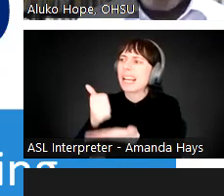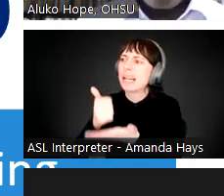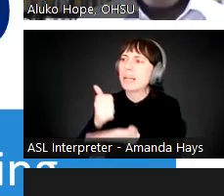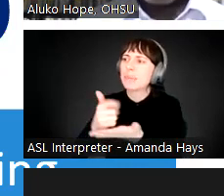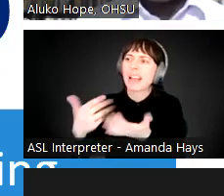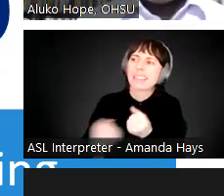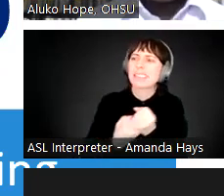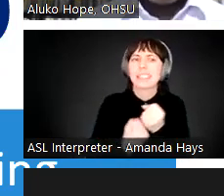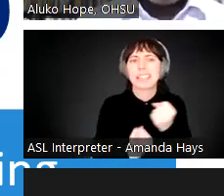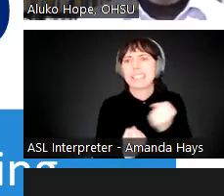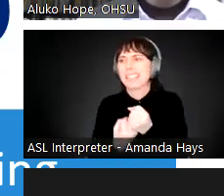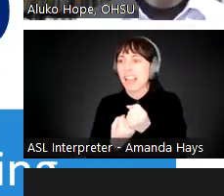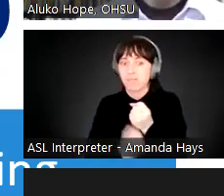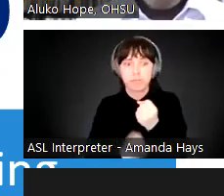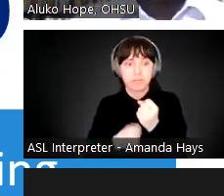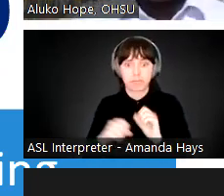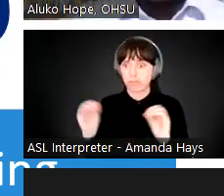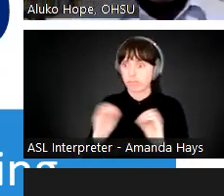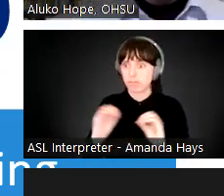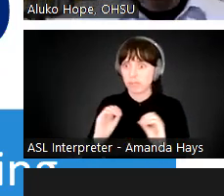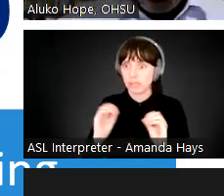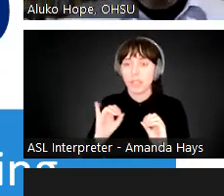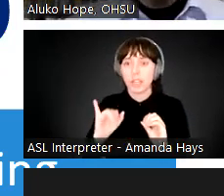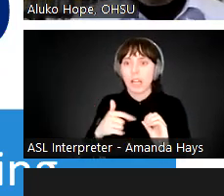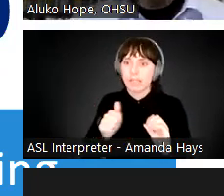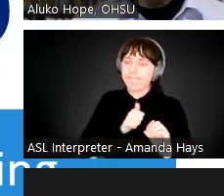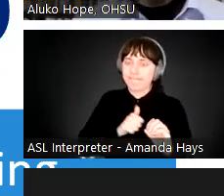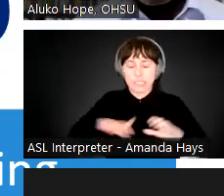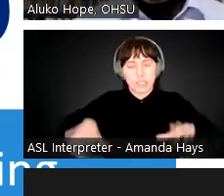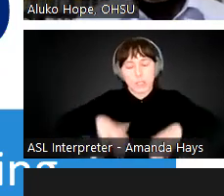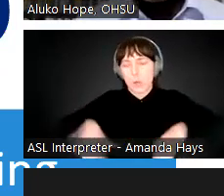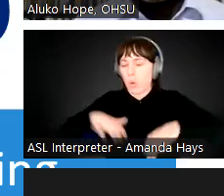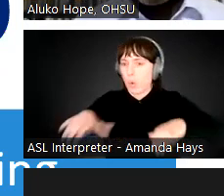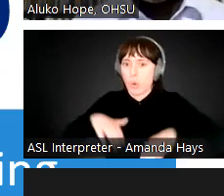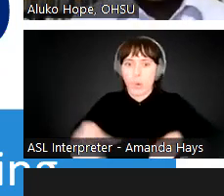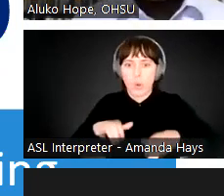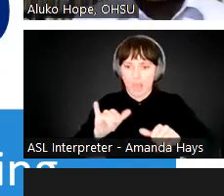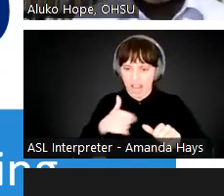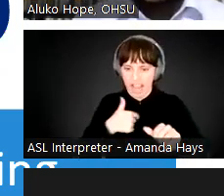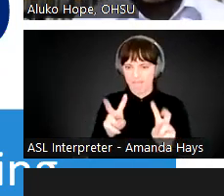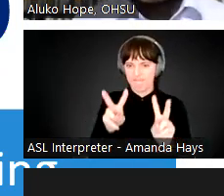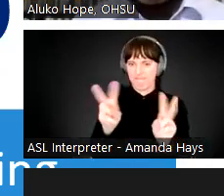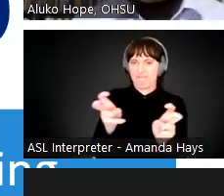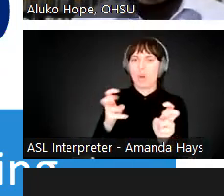you don't have that, that may mean that you may have to overdo it- I put overdoing in quotes- in order to just